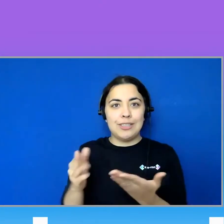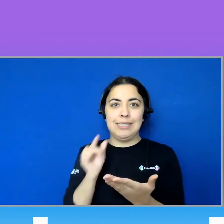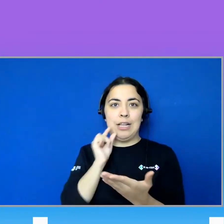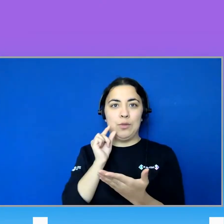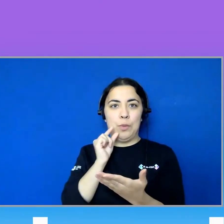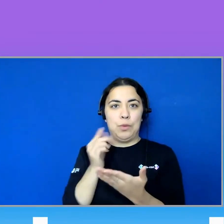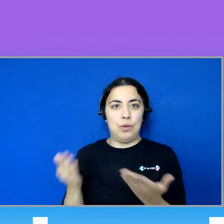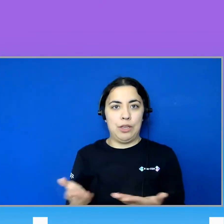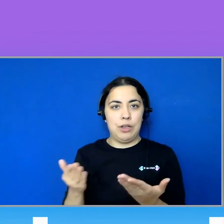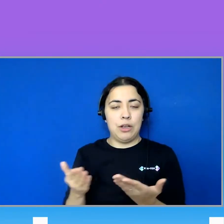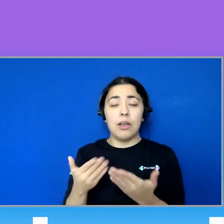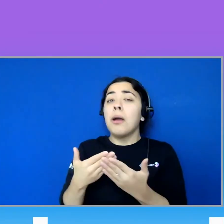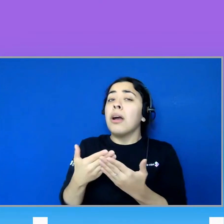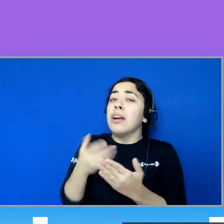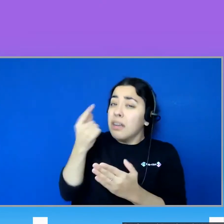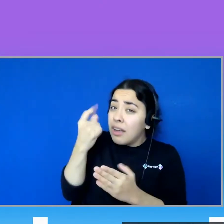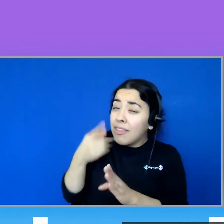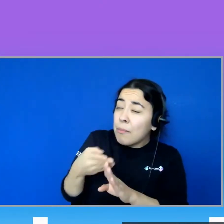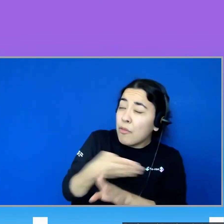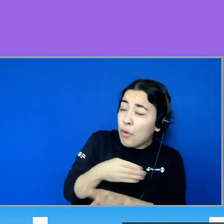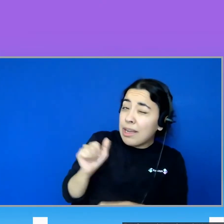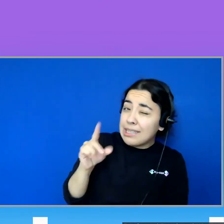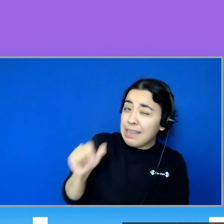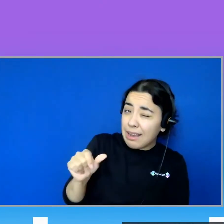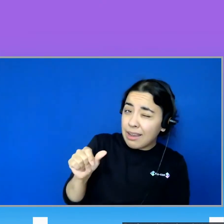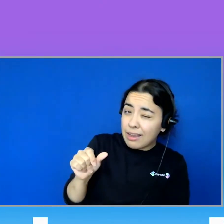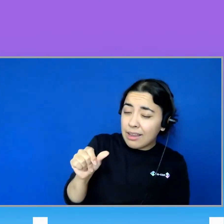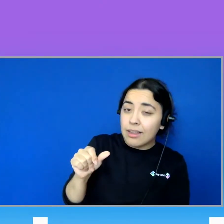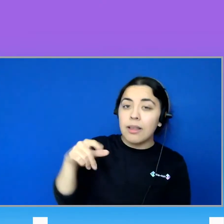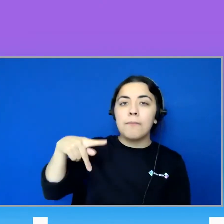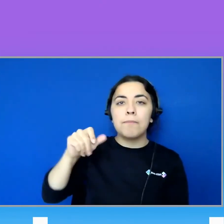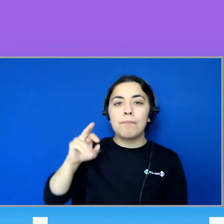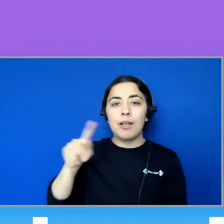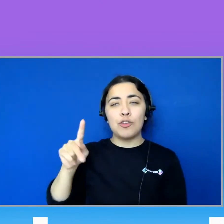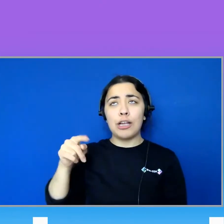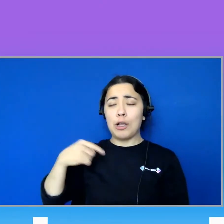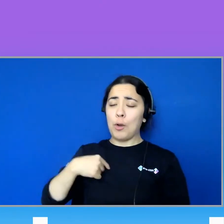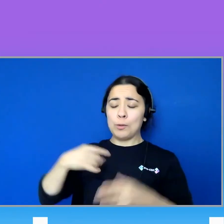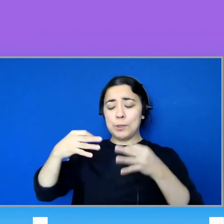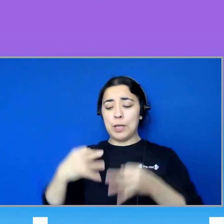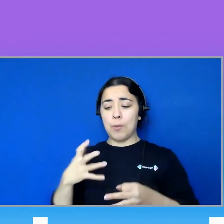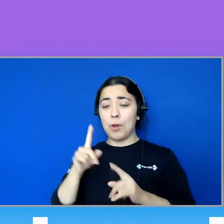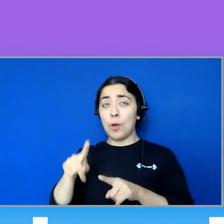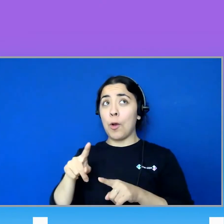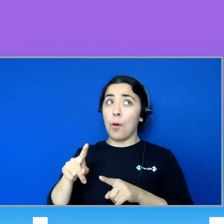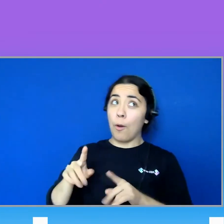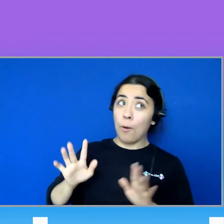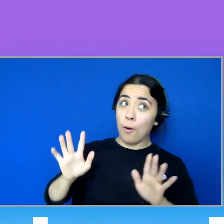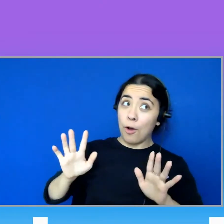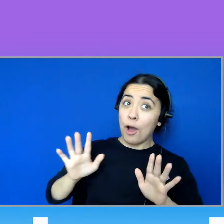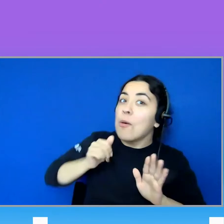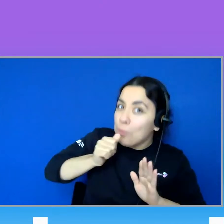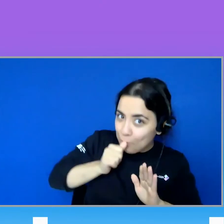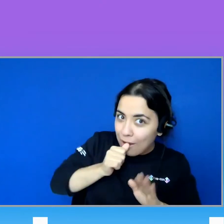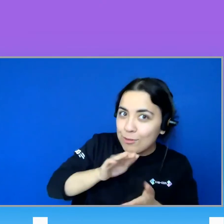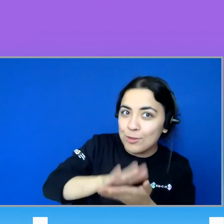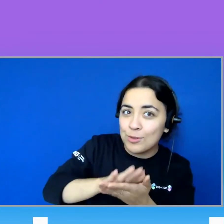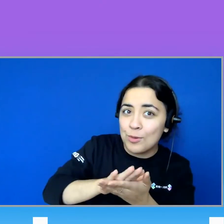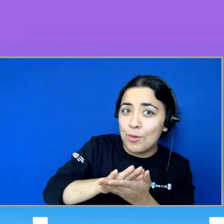here in San Antonio. This is before Ada Patrick decided he wanted to go to a private